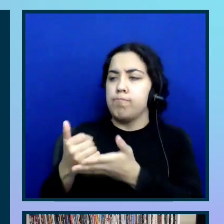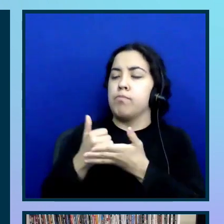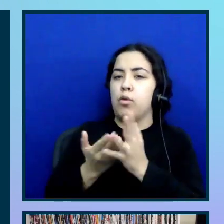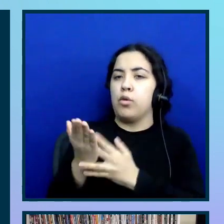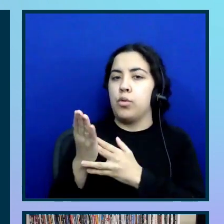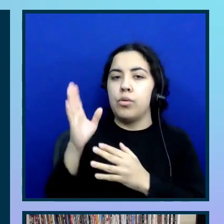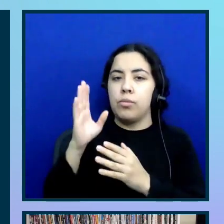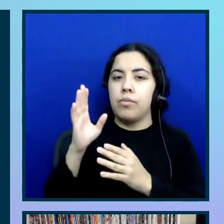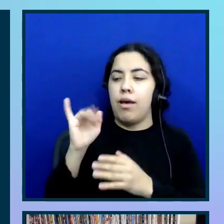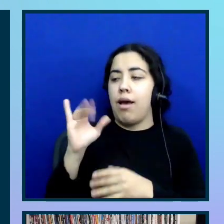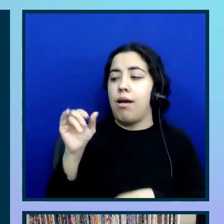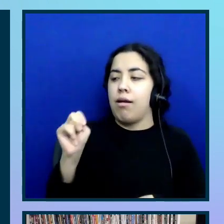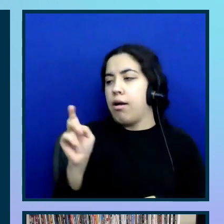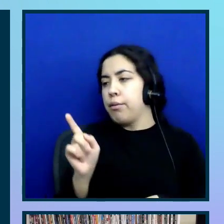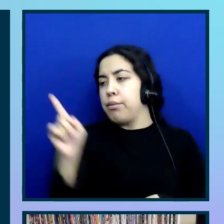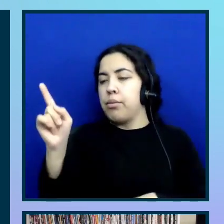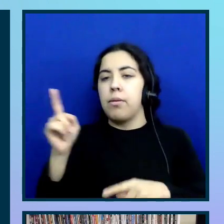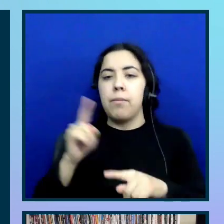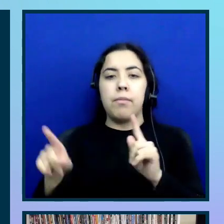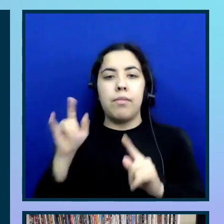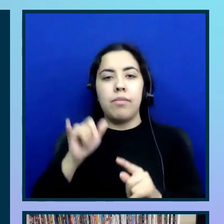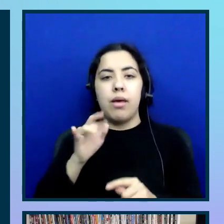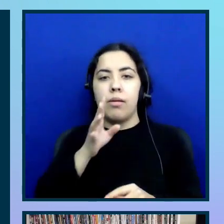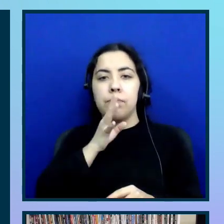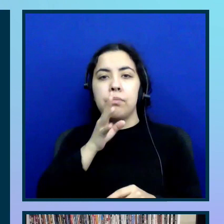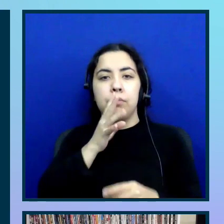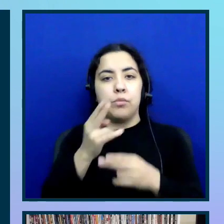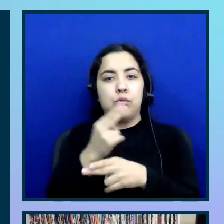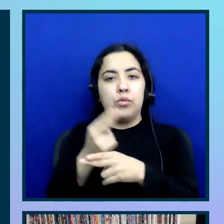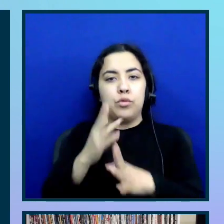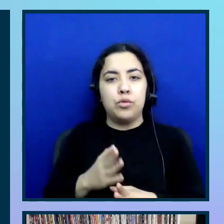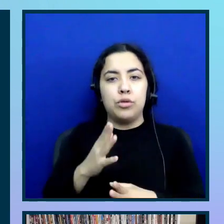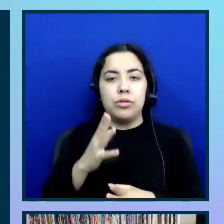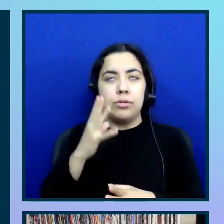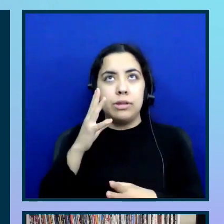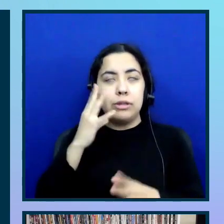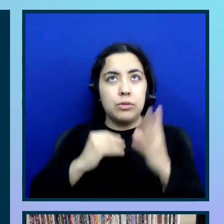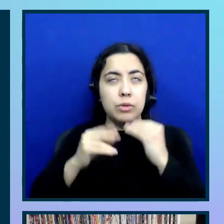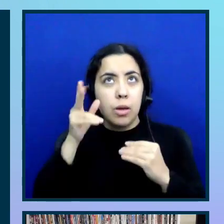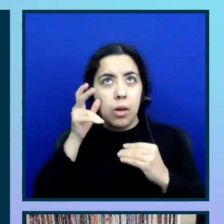is enhanced by sharing the meaning behind the icon. And as a result, all users will be able to make an informed decision